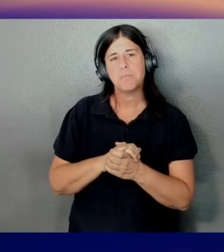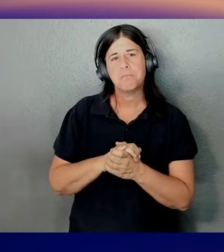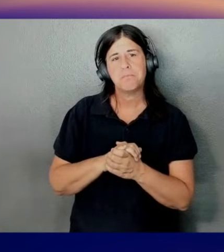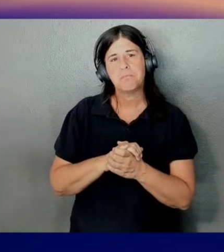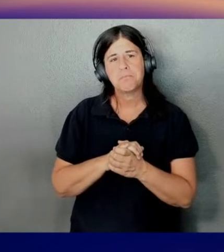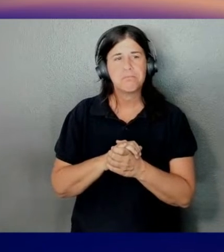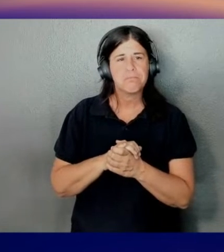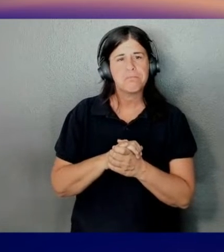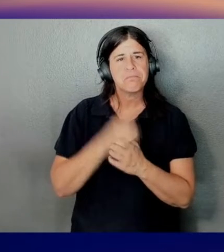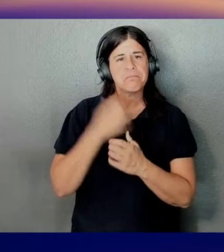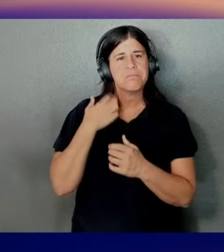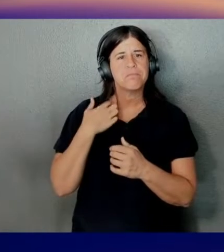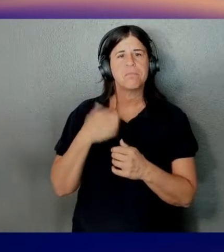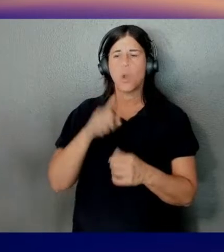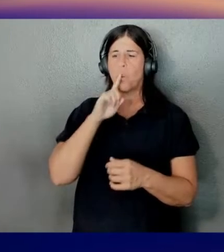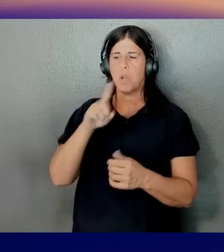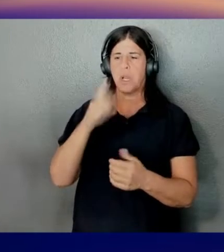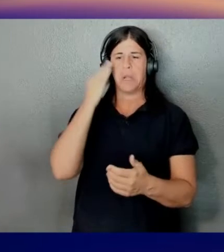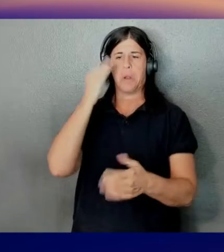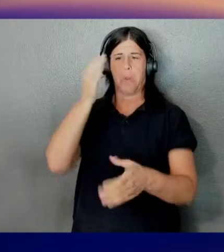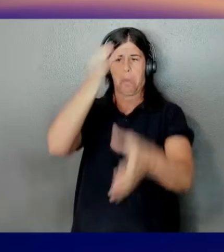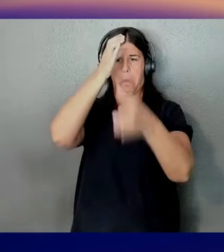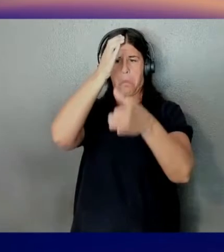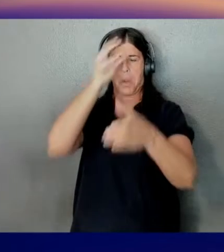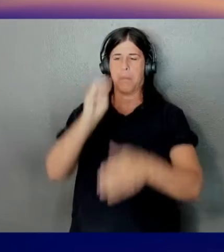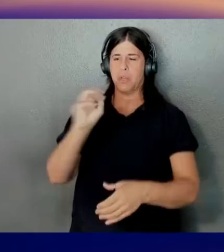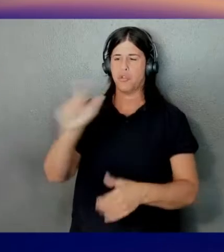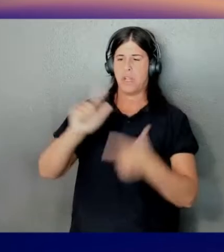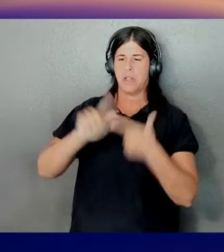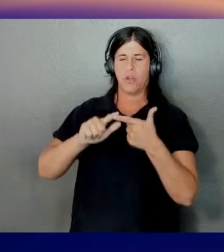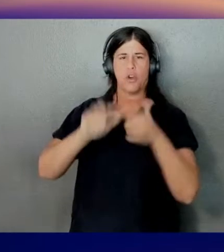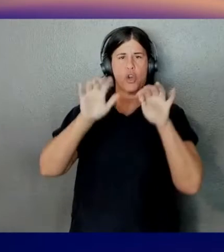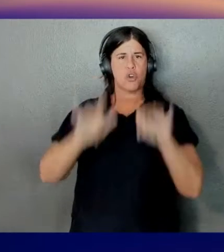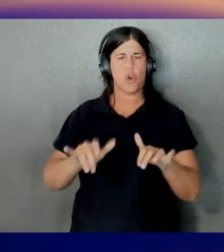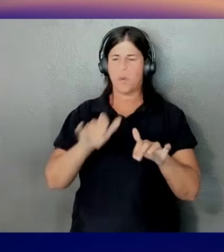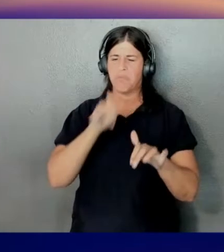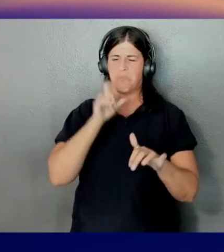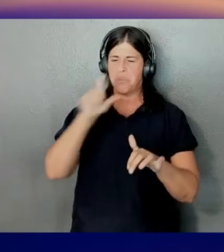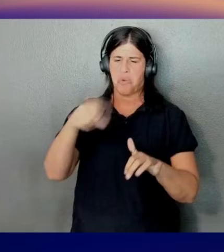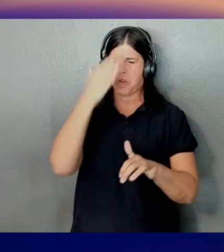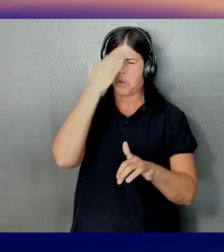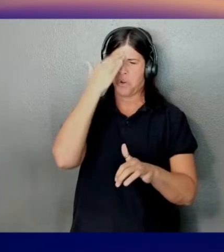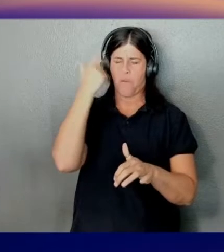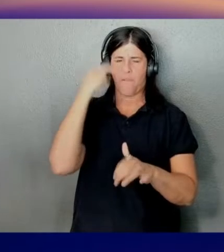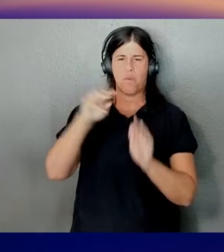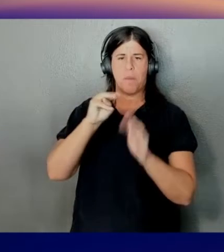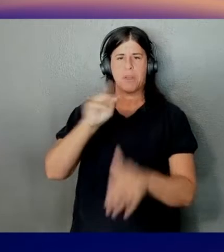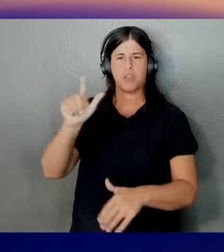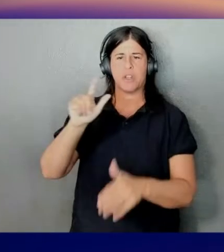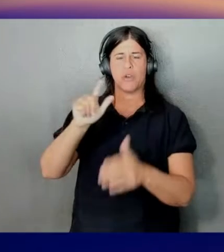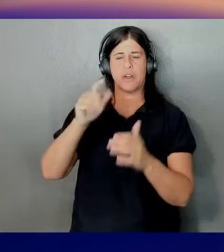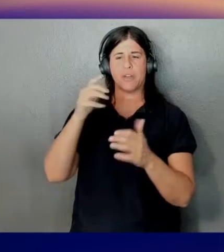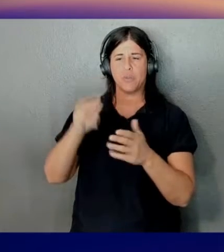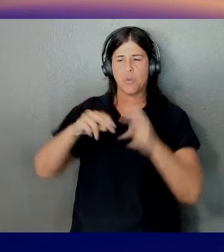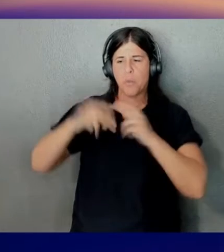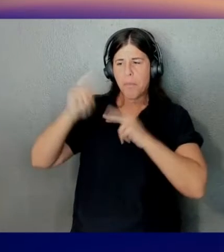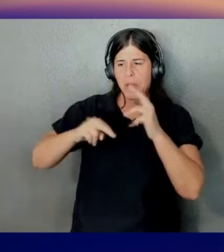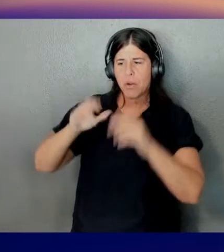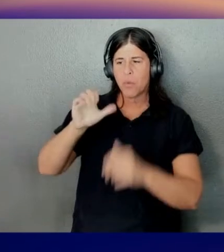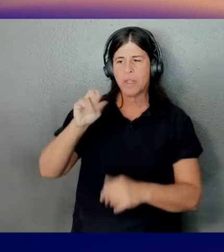to have machine learning expertise or coding skills to build machine learning models with canvas. You can literally create a model in minutes